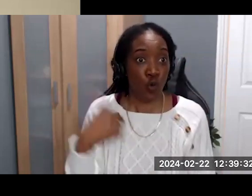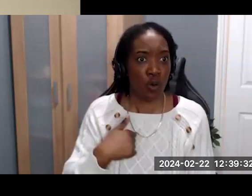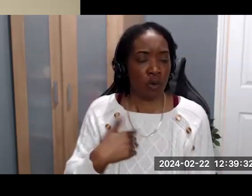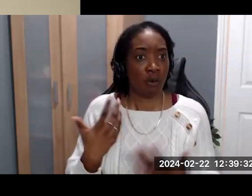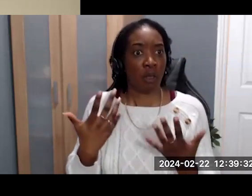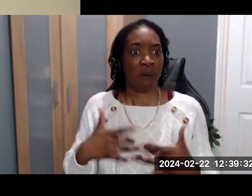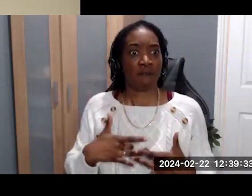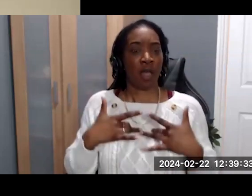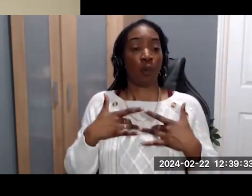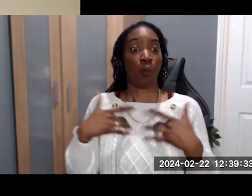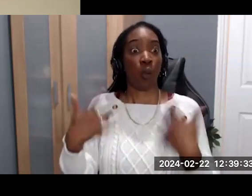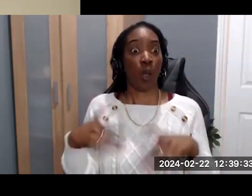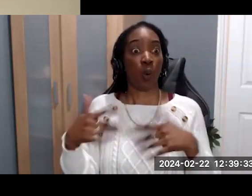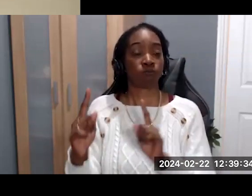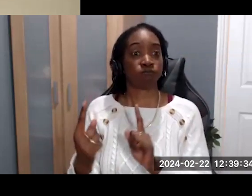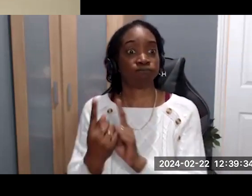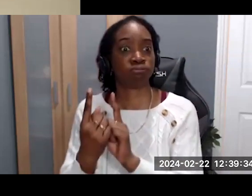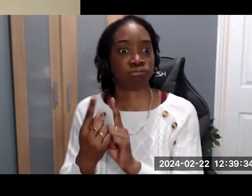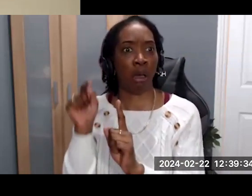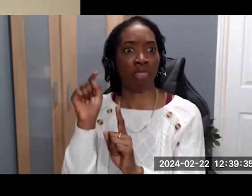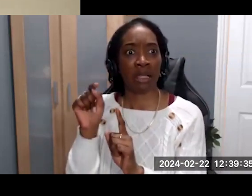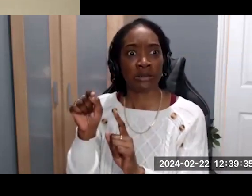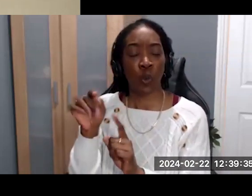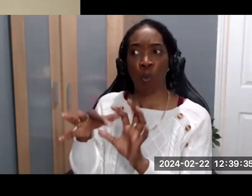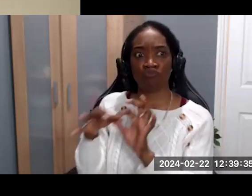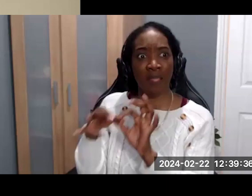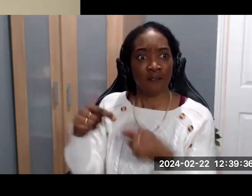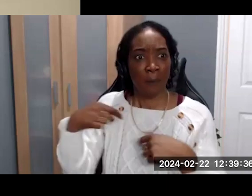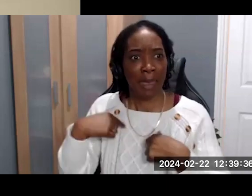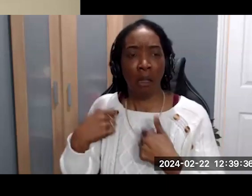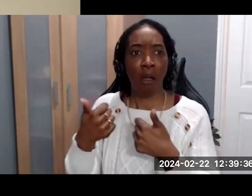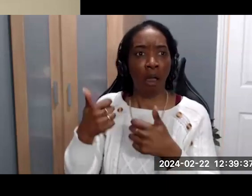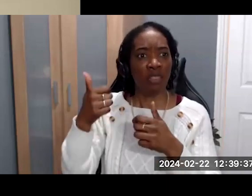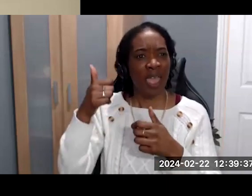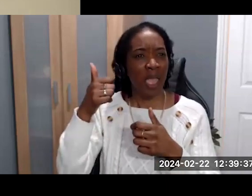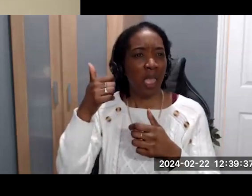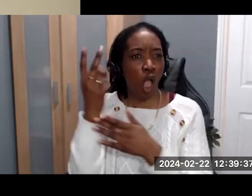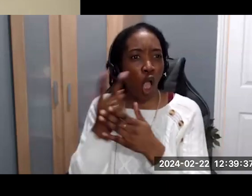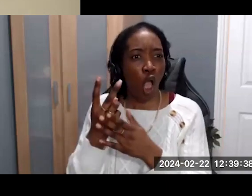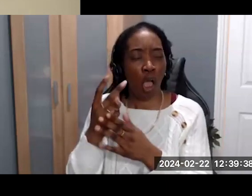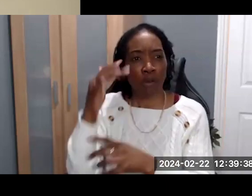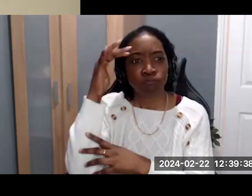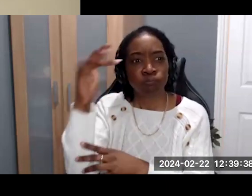immediately very close to me also in artistic terms during uh uh my period in Leeds I worked on